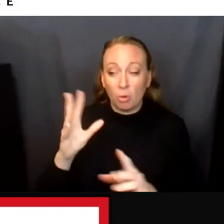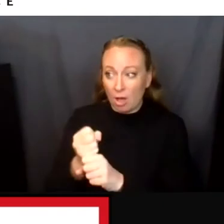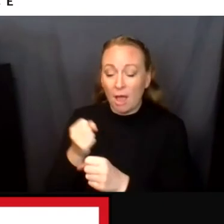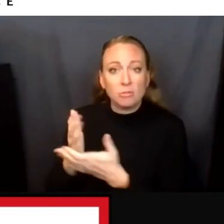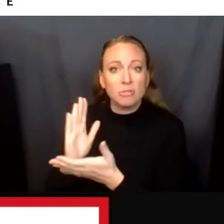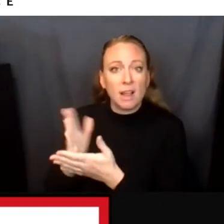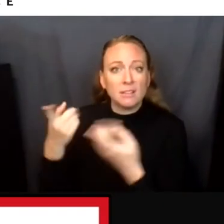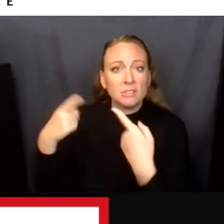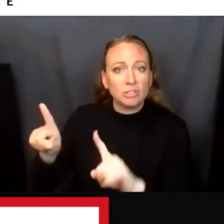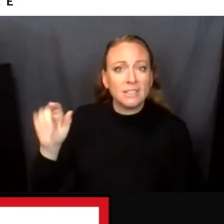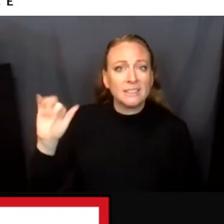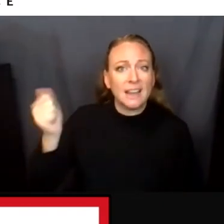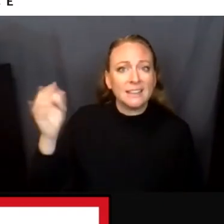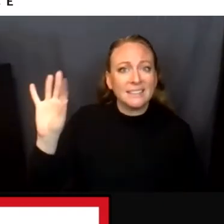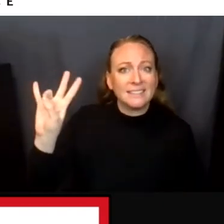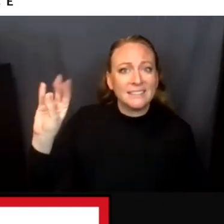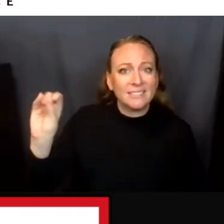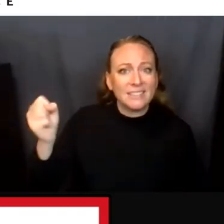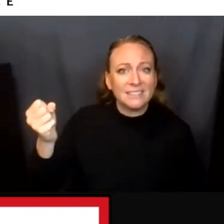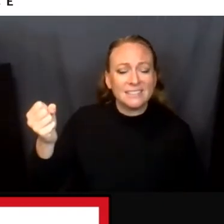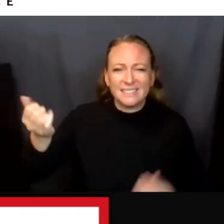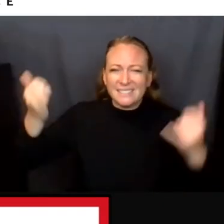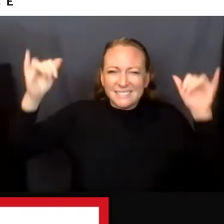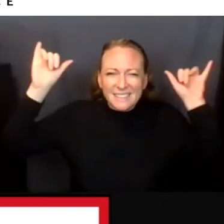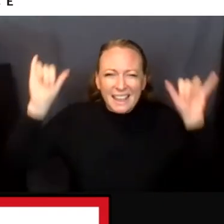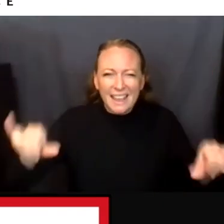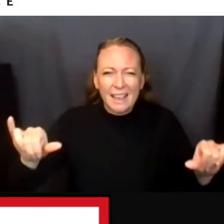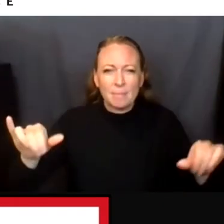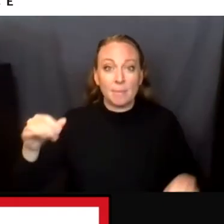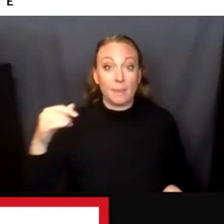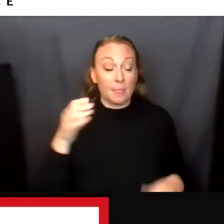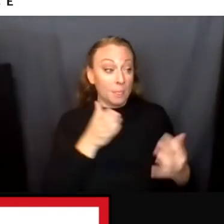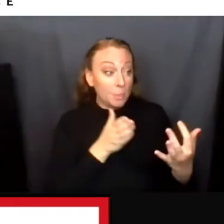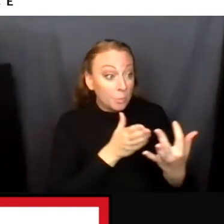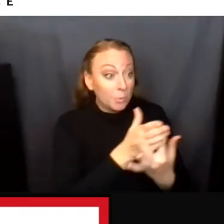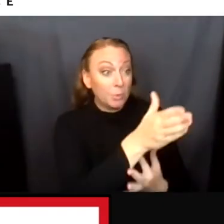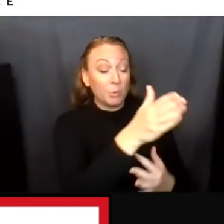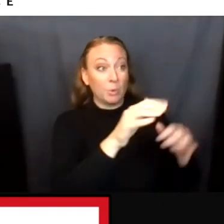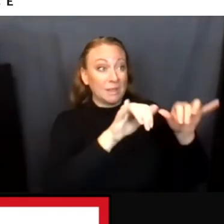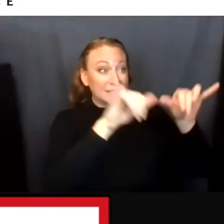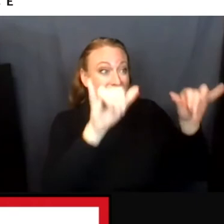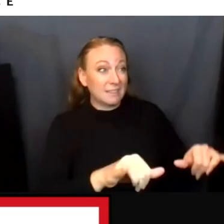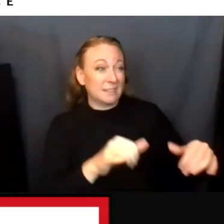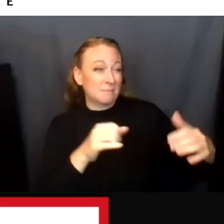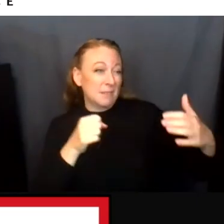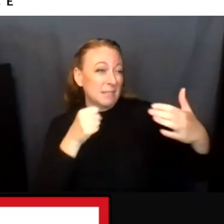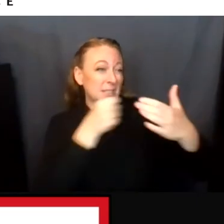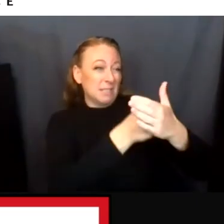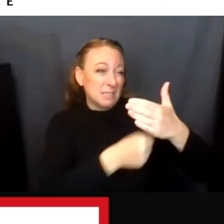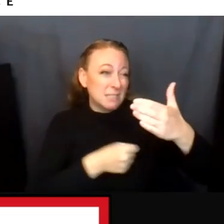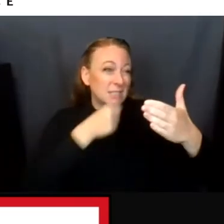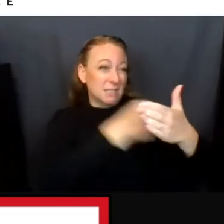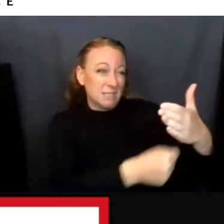We have to fight through that system just like anybody else. We've gotta speak up and advocate.